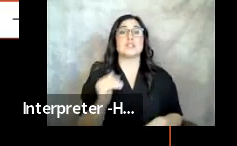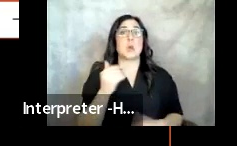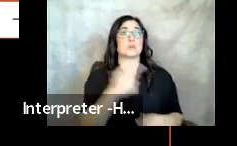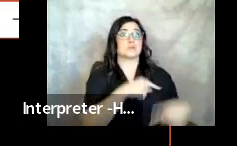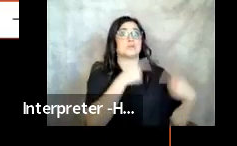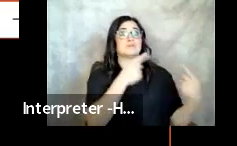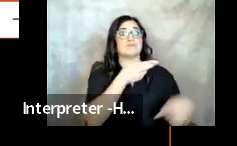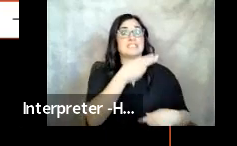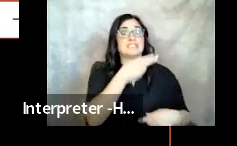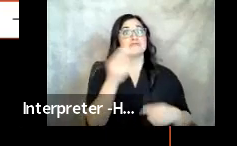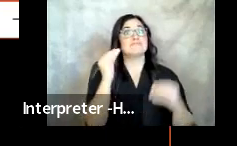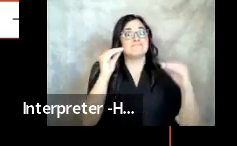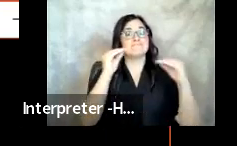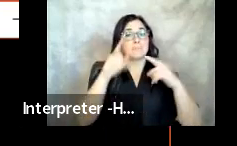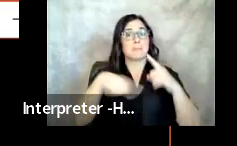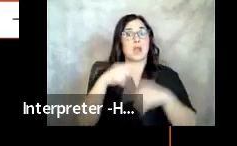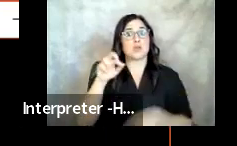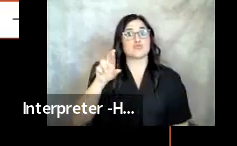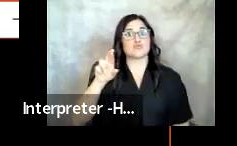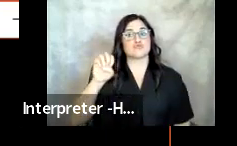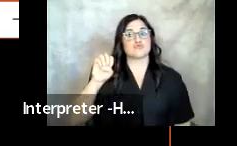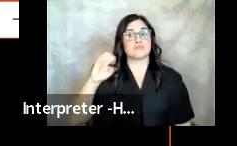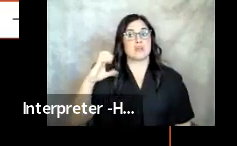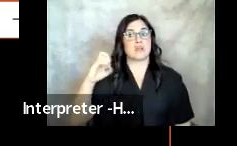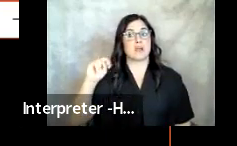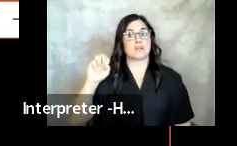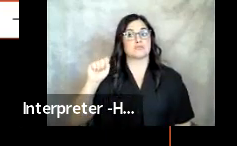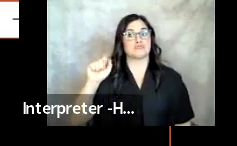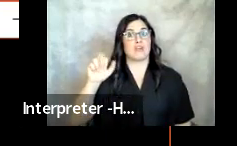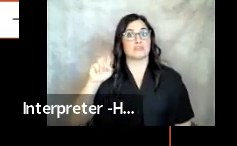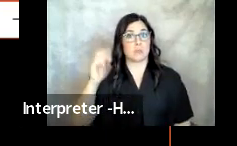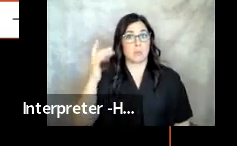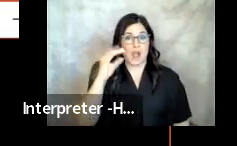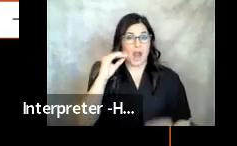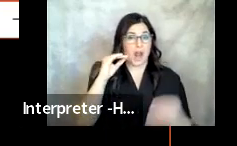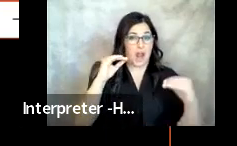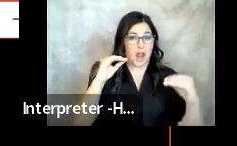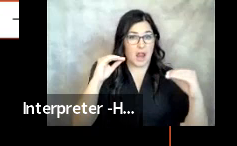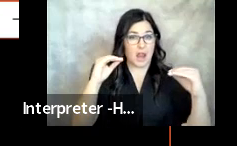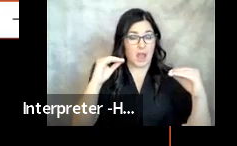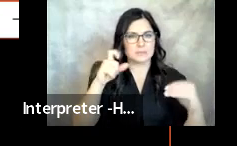Lesson on reconstruction when we're supposed to be talking about commemorations of the.